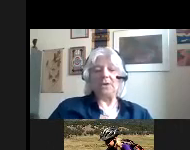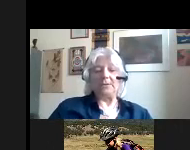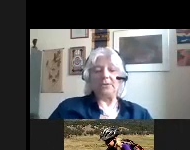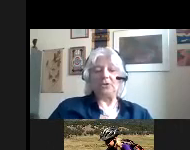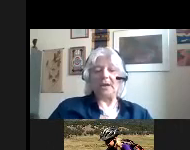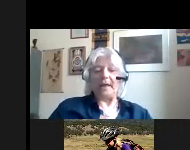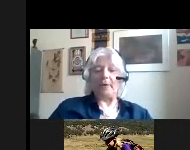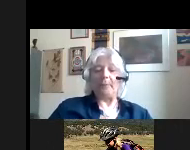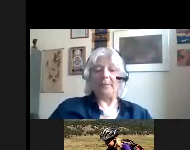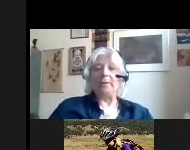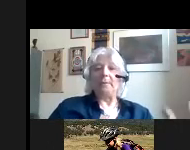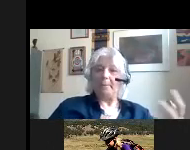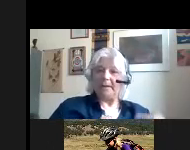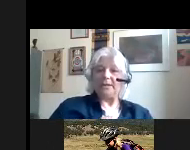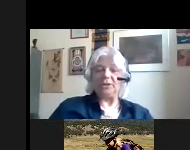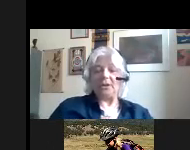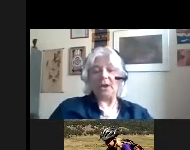is to try to help pay attention and hone in on